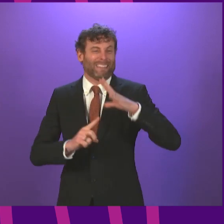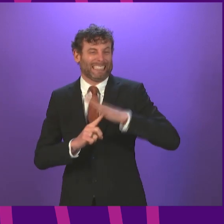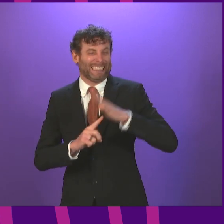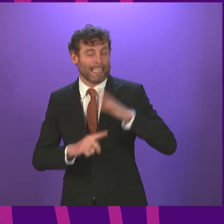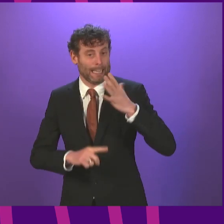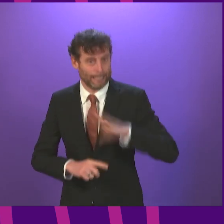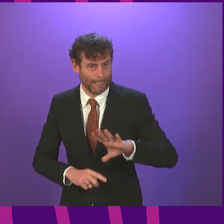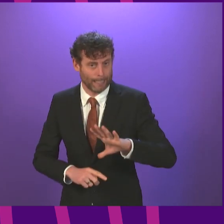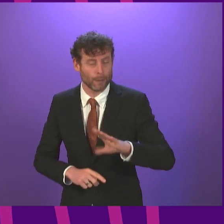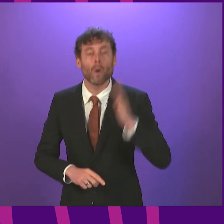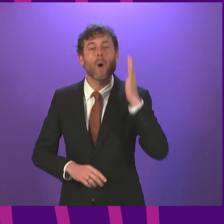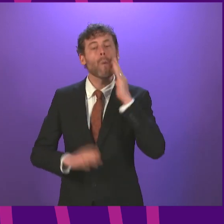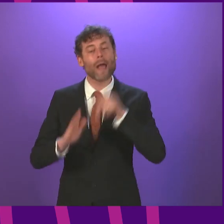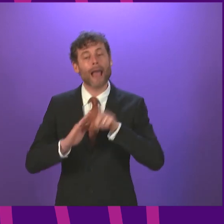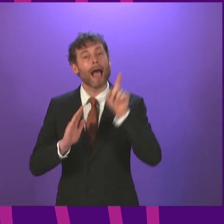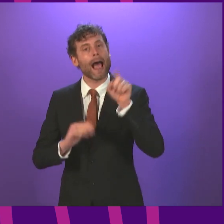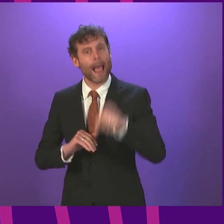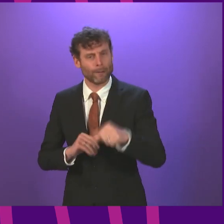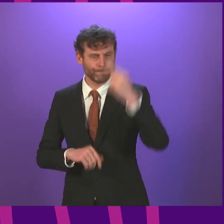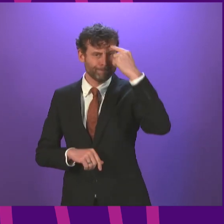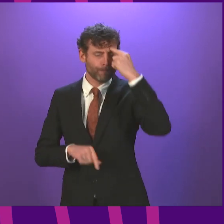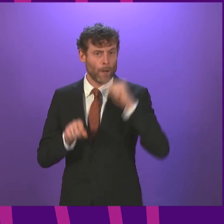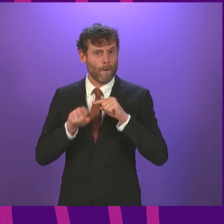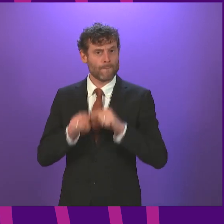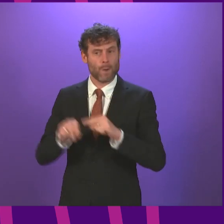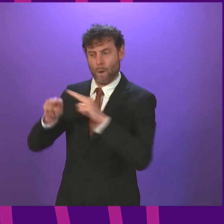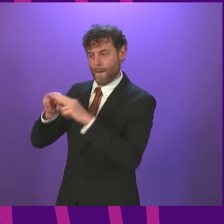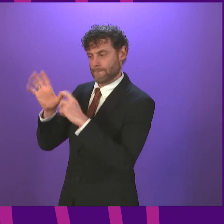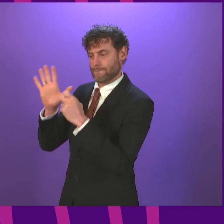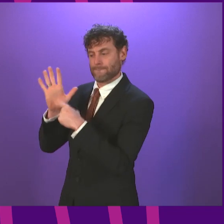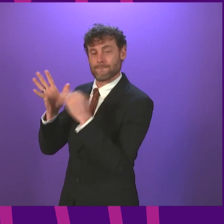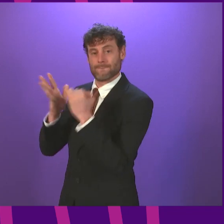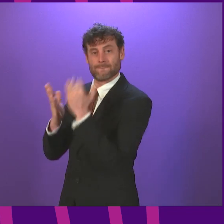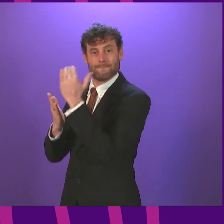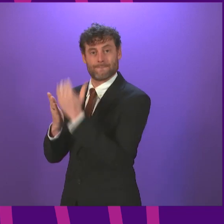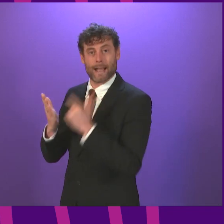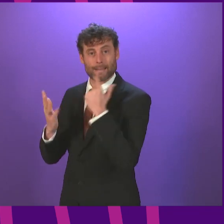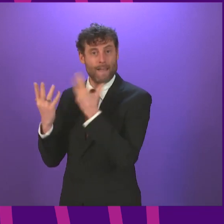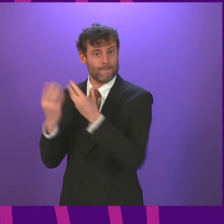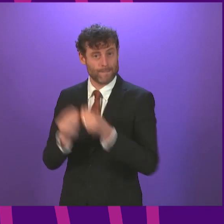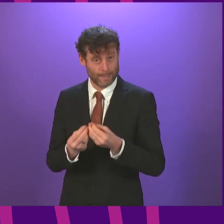best way for us all to protect the NHS and save lives. I thank everyone for continuing